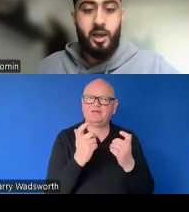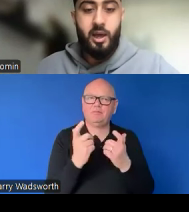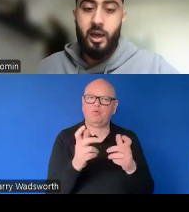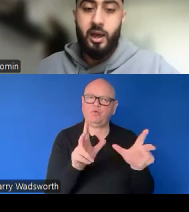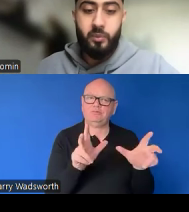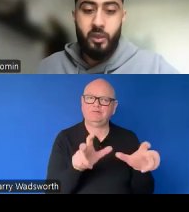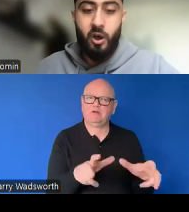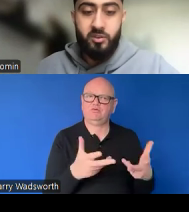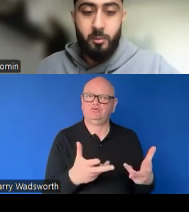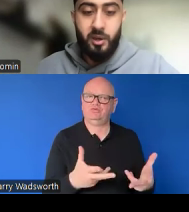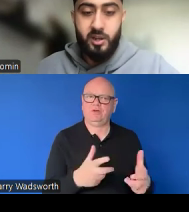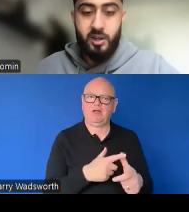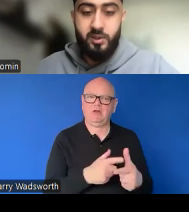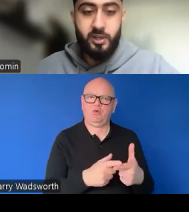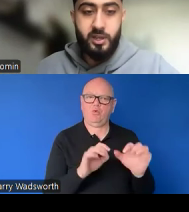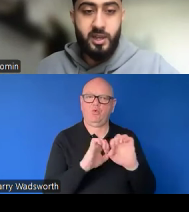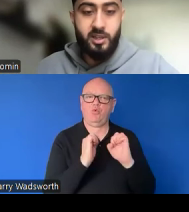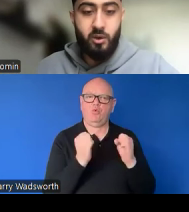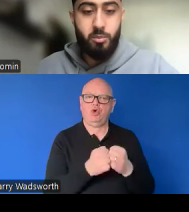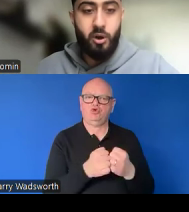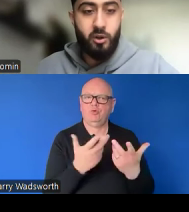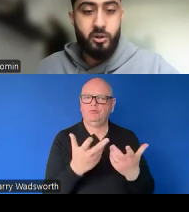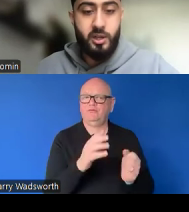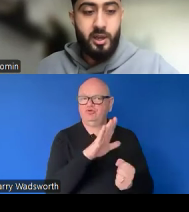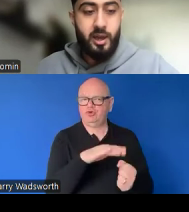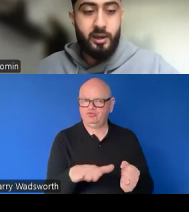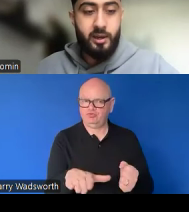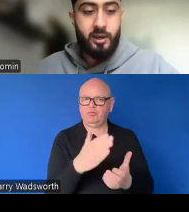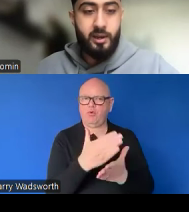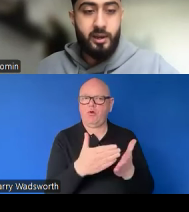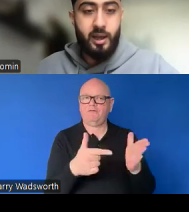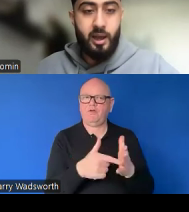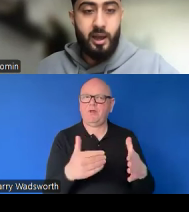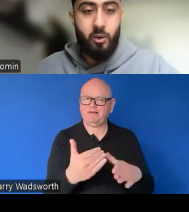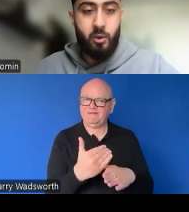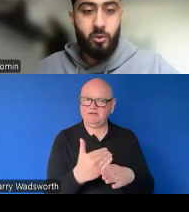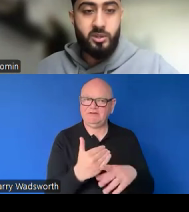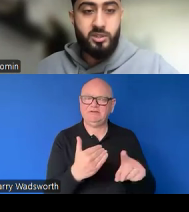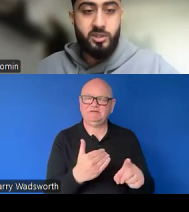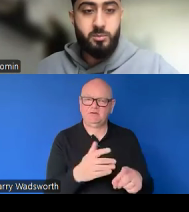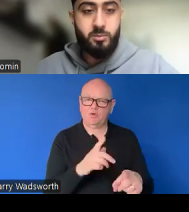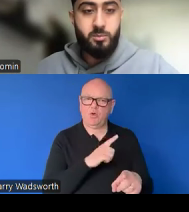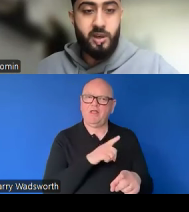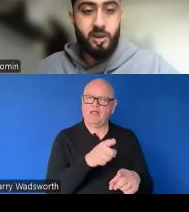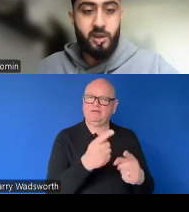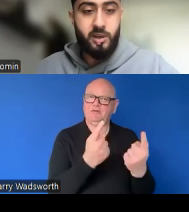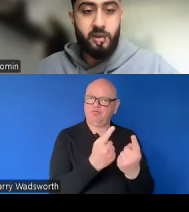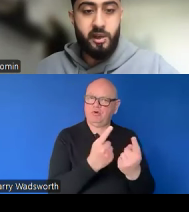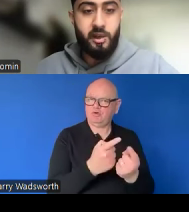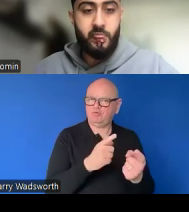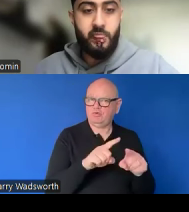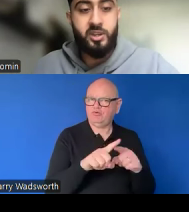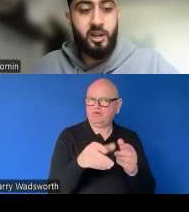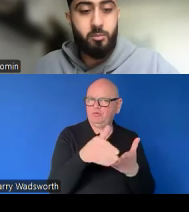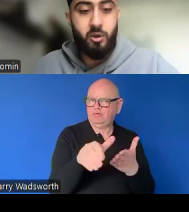half-term activities for kids, that's our product and our specific unique selling point.